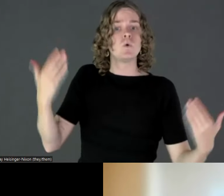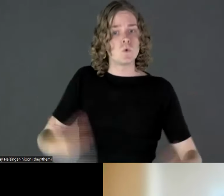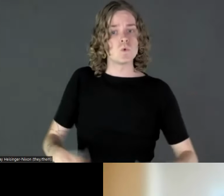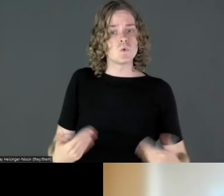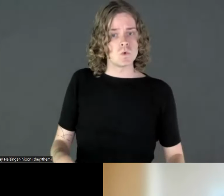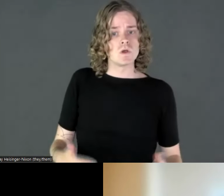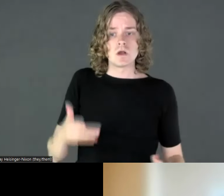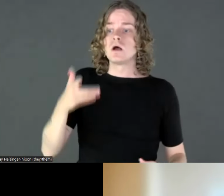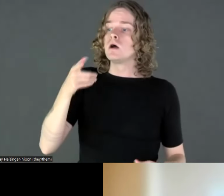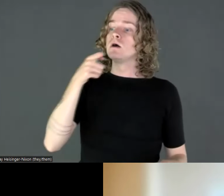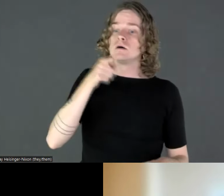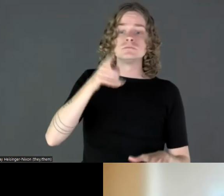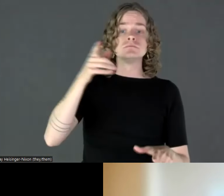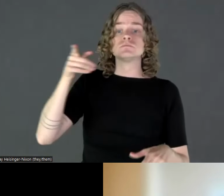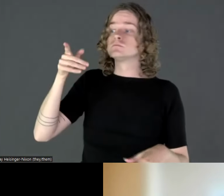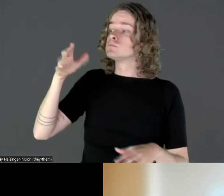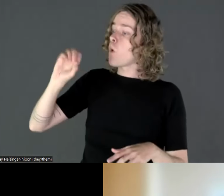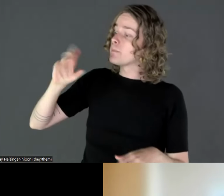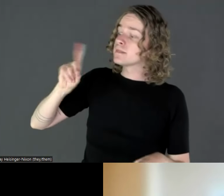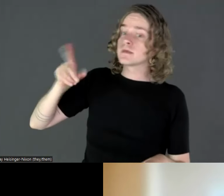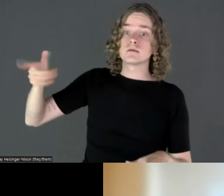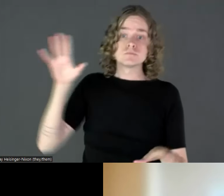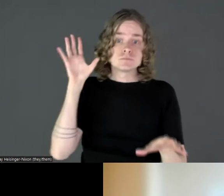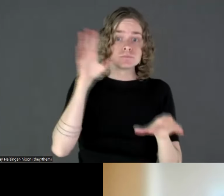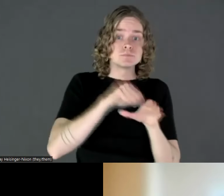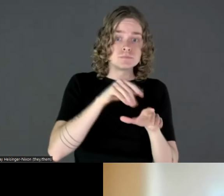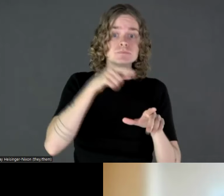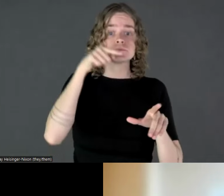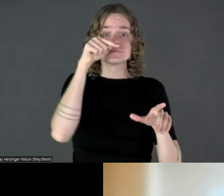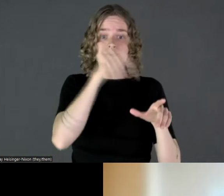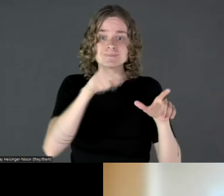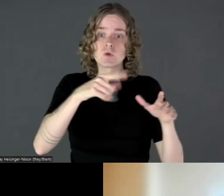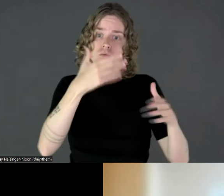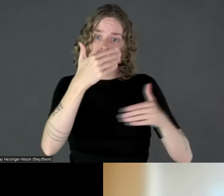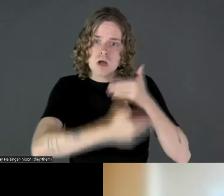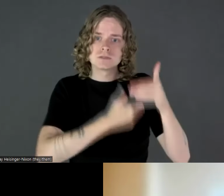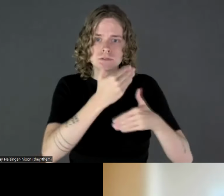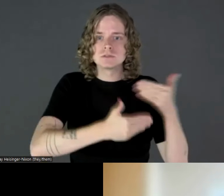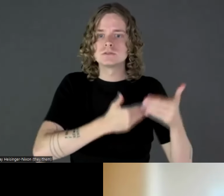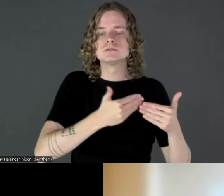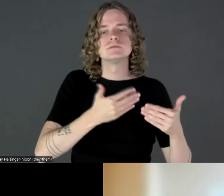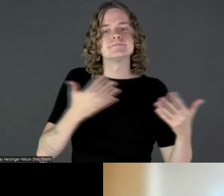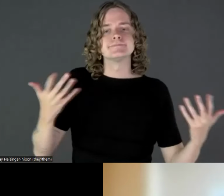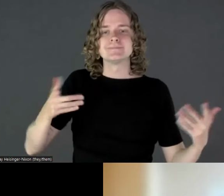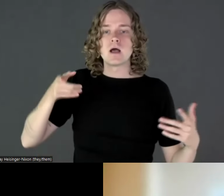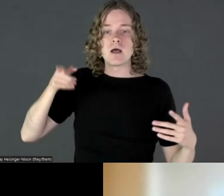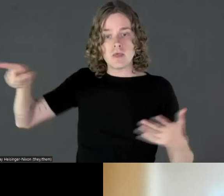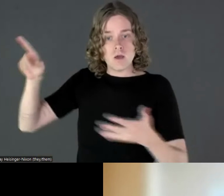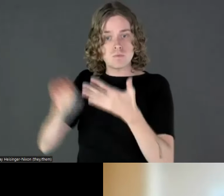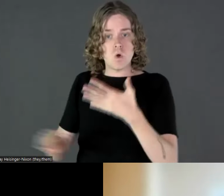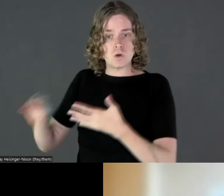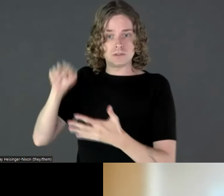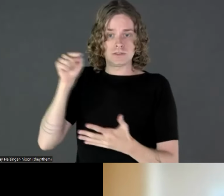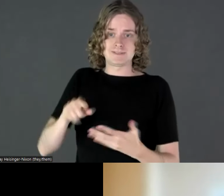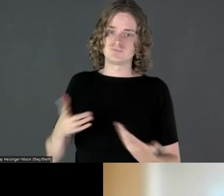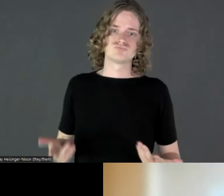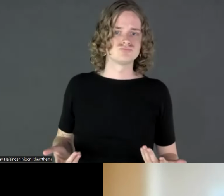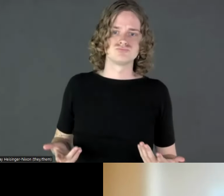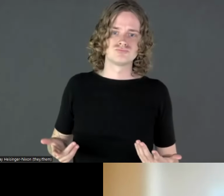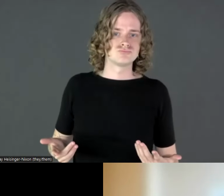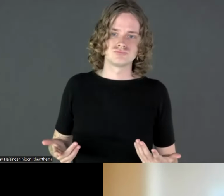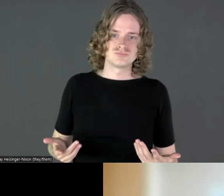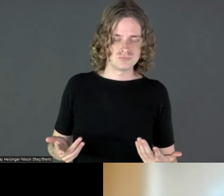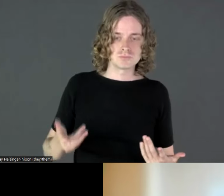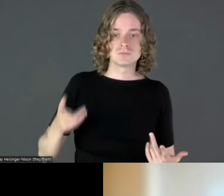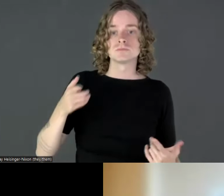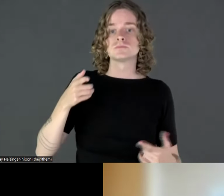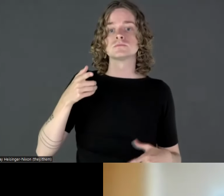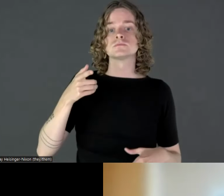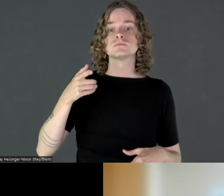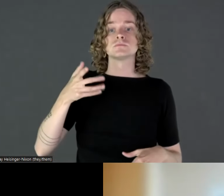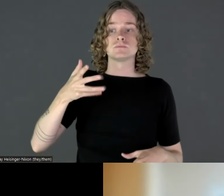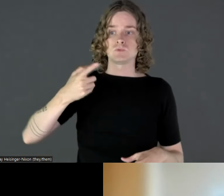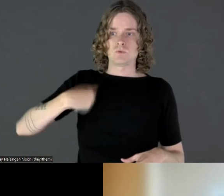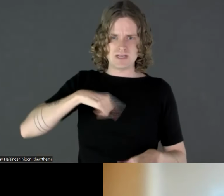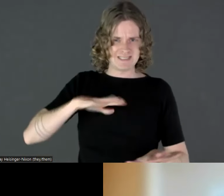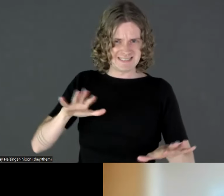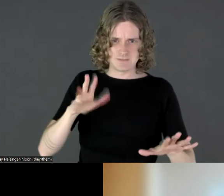in that moment was not their priority. Putting them in safety and putting them in good condition,